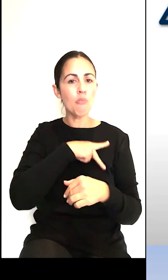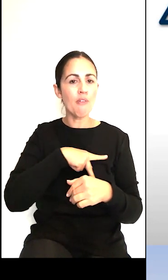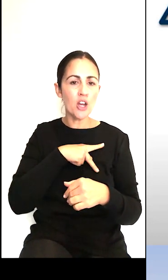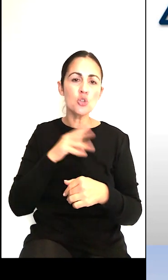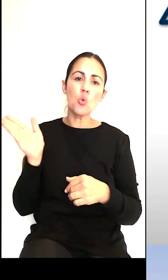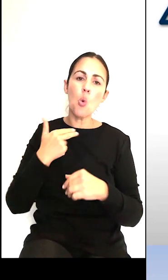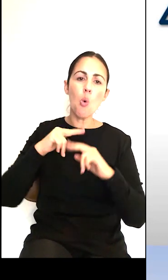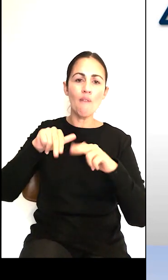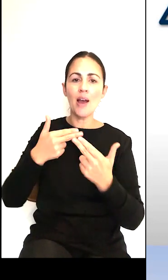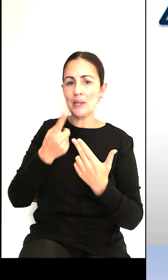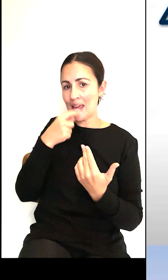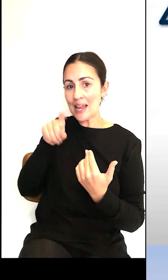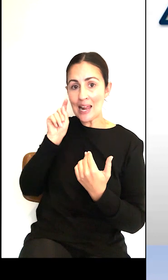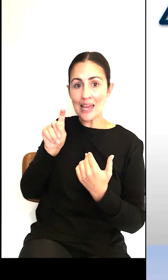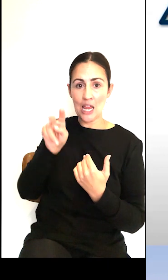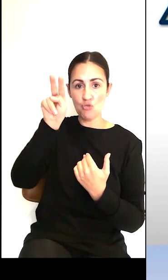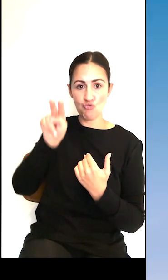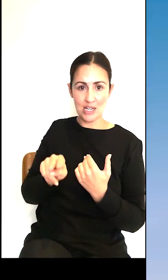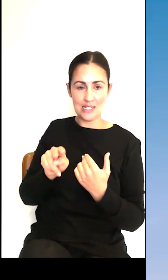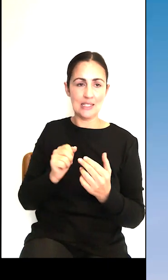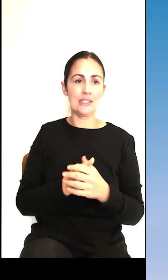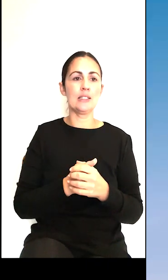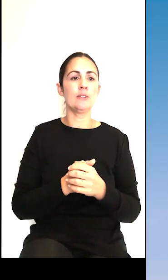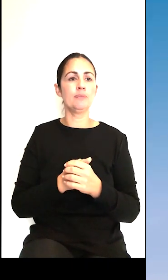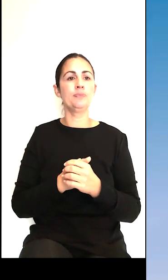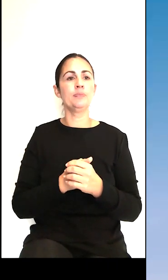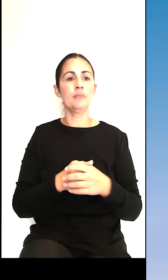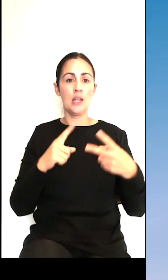need it most. Step number 2 is to